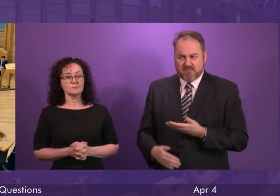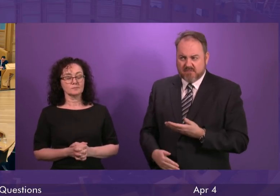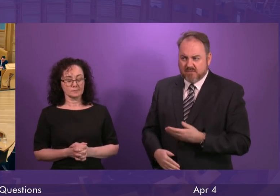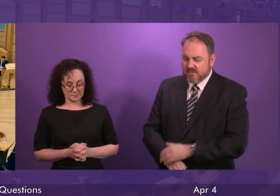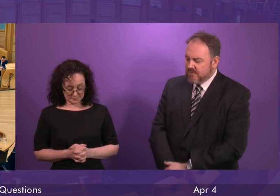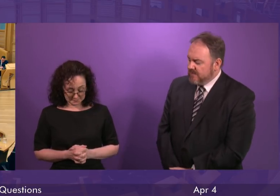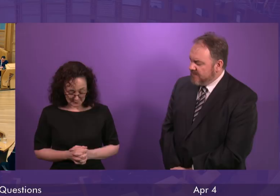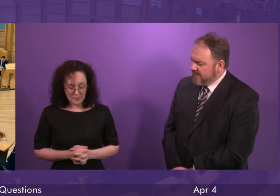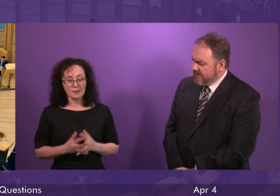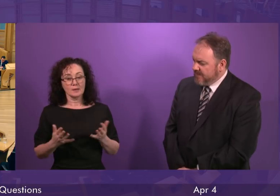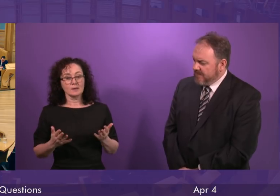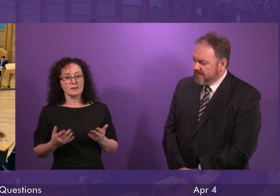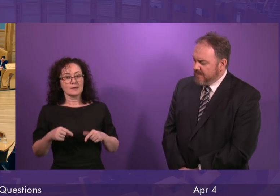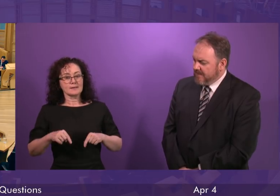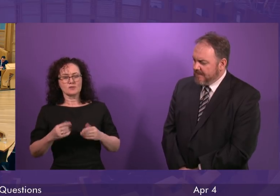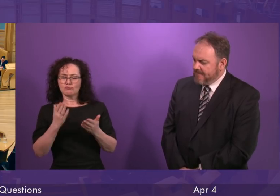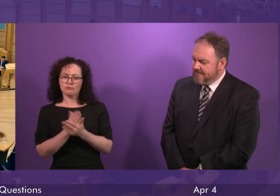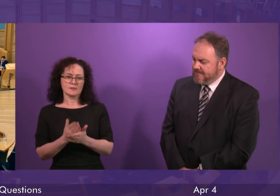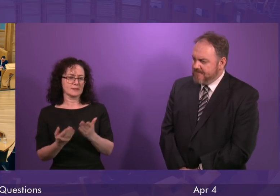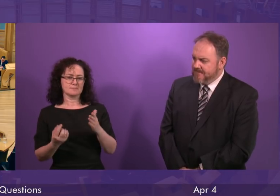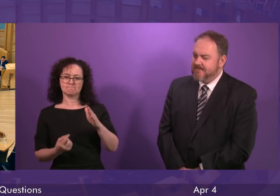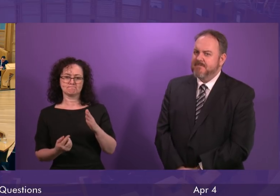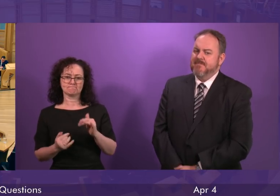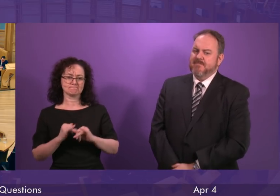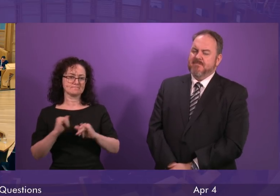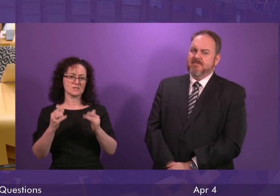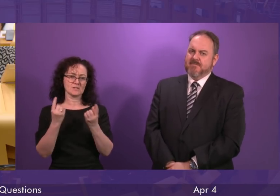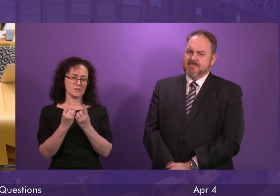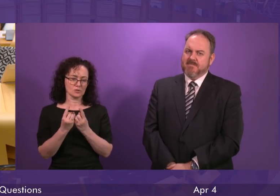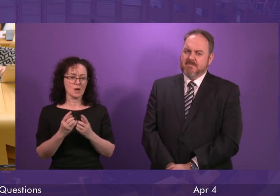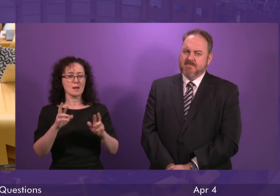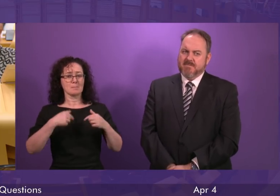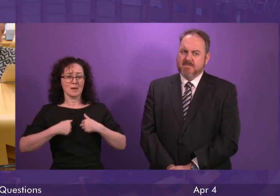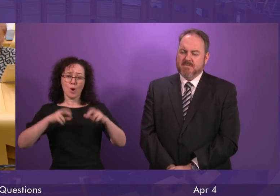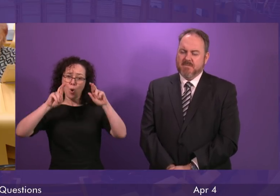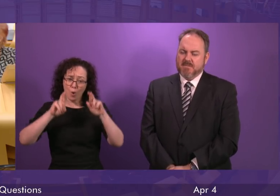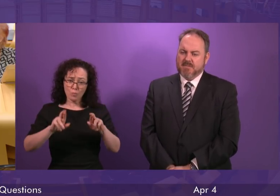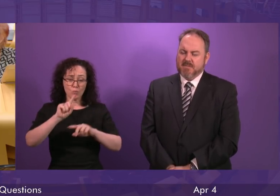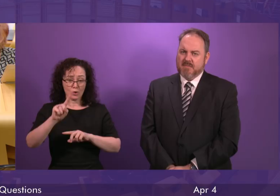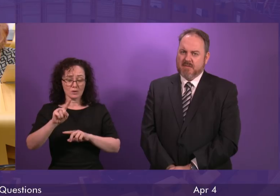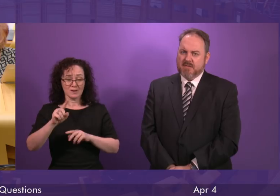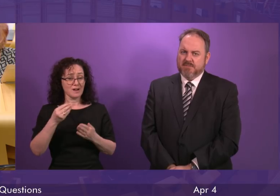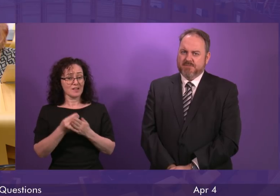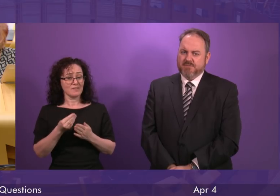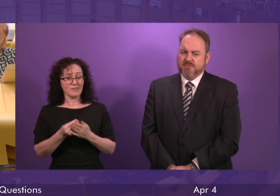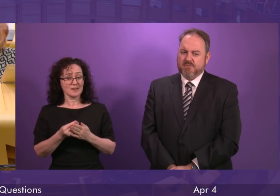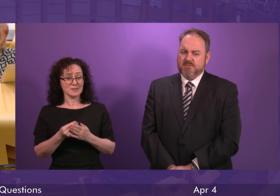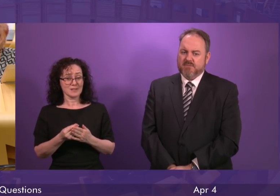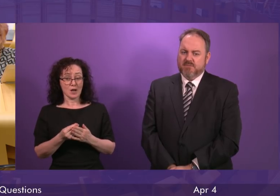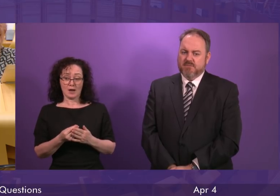The First Minister: This is a serious issue. Let me say, first, that I hope that the finance secretary does not have to return to the Parliament with